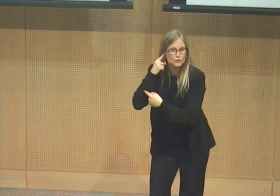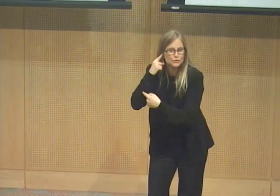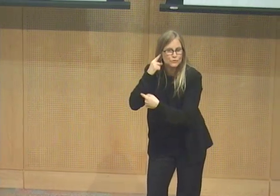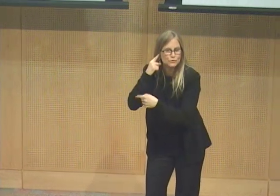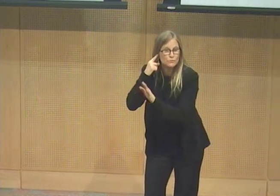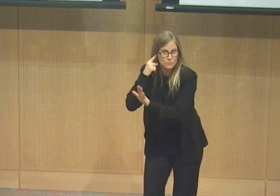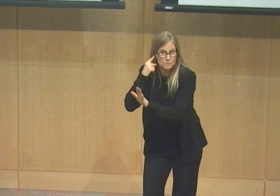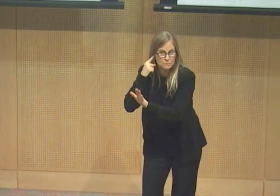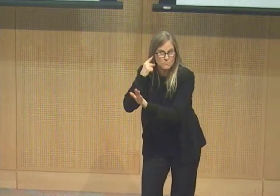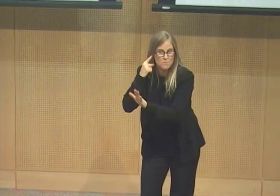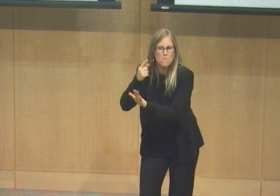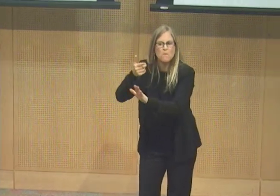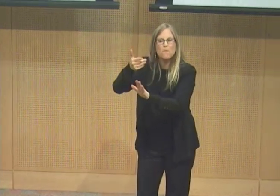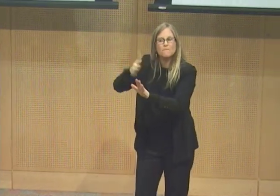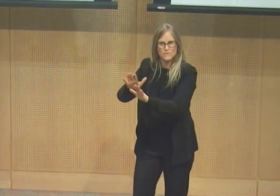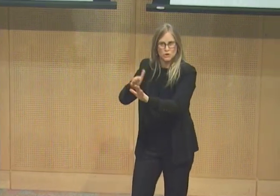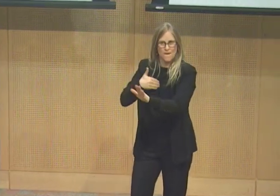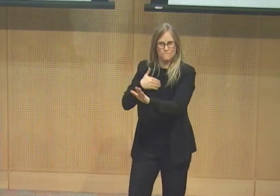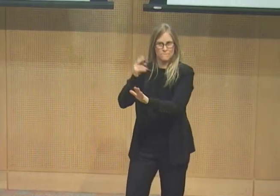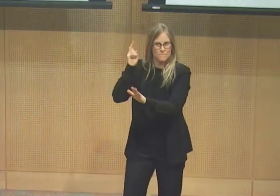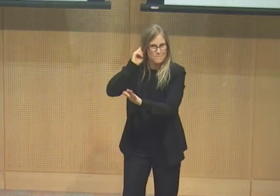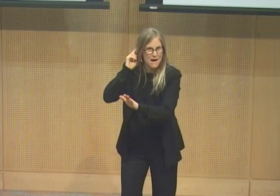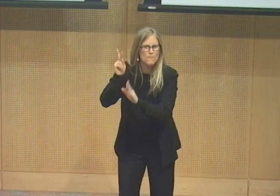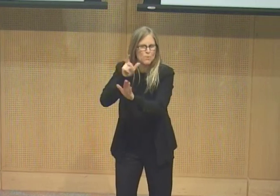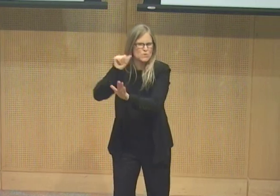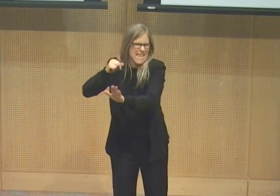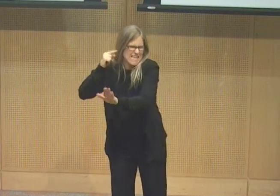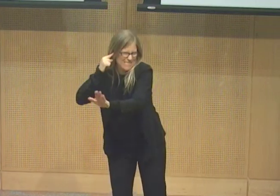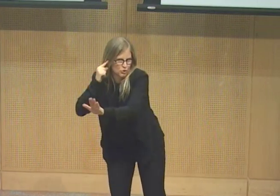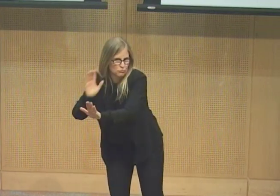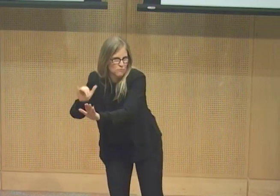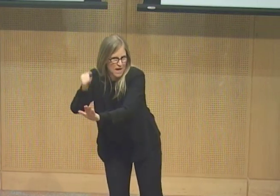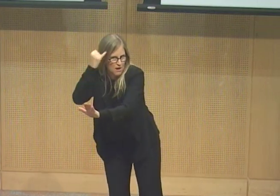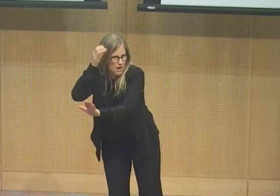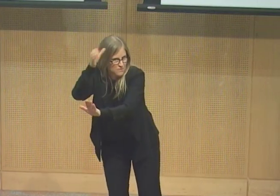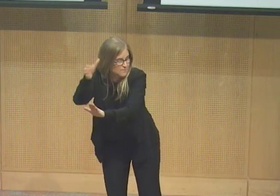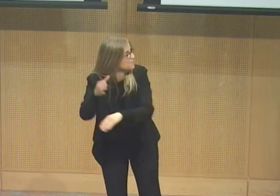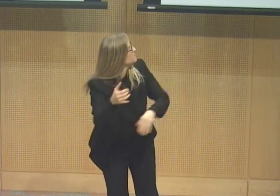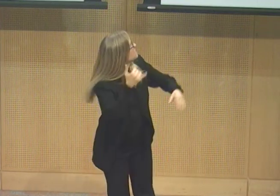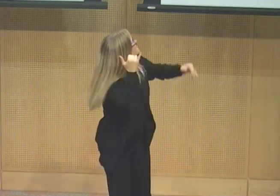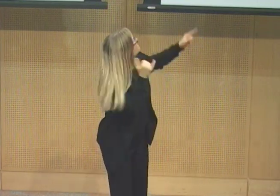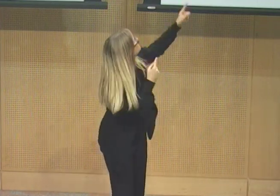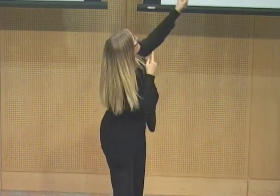constructed image of individuals who can hear based on their implantation...